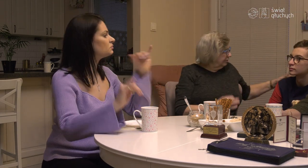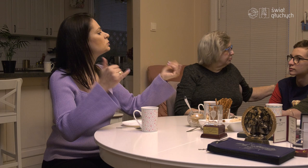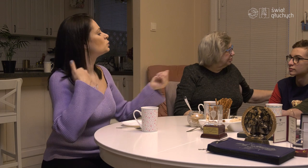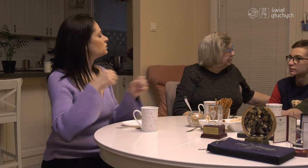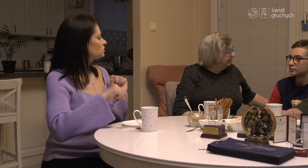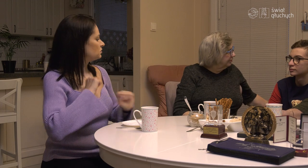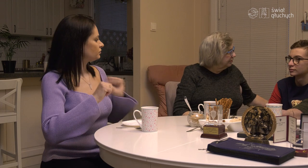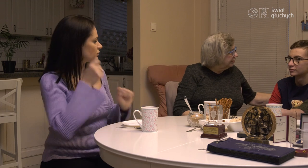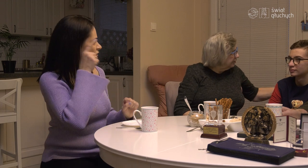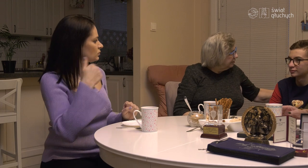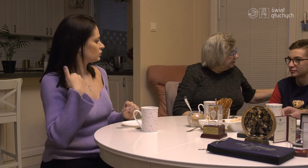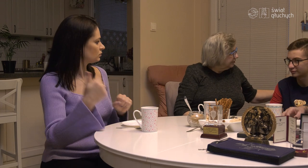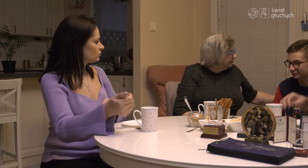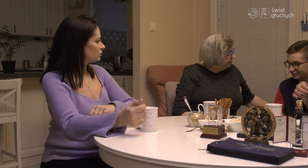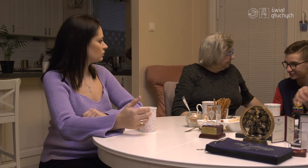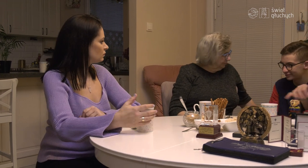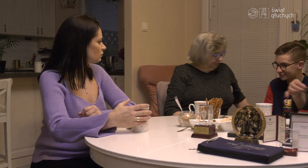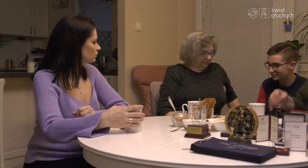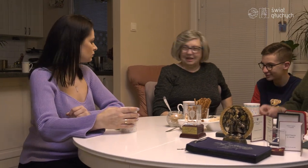[Monika]: How was it? And how was the morning training?